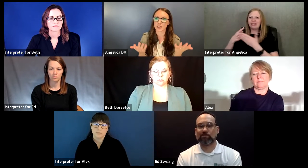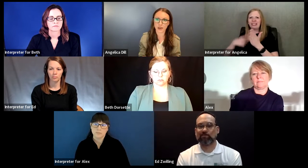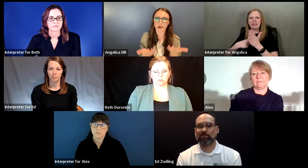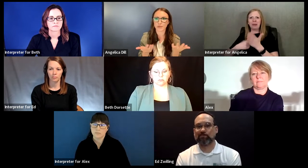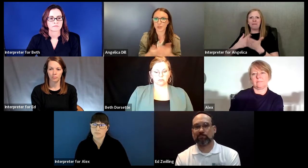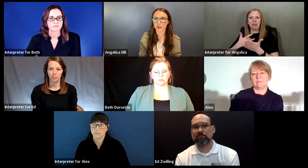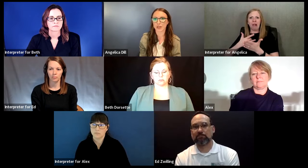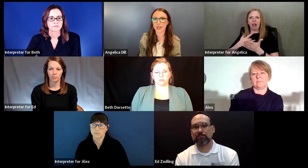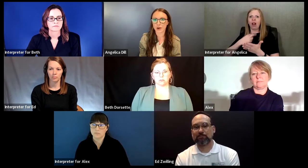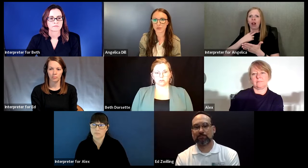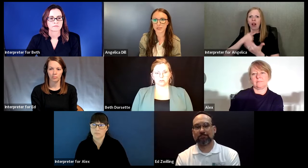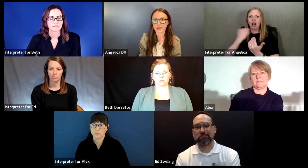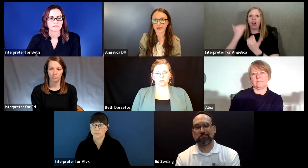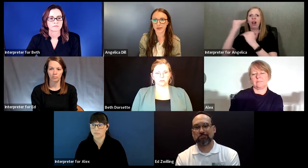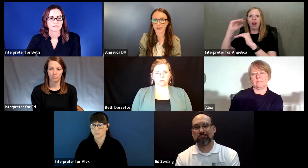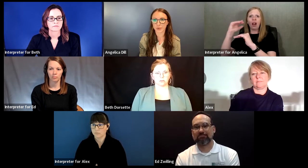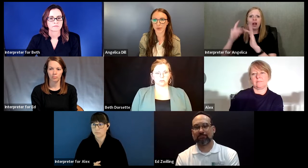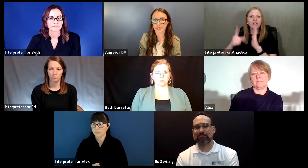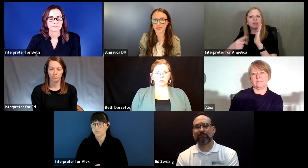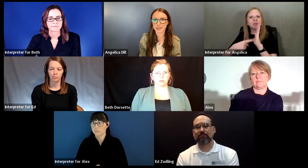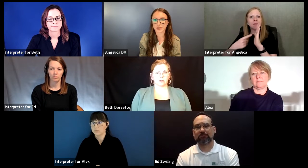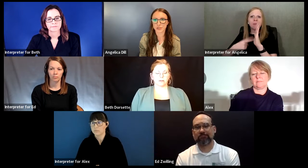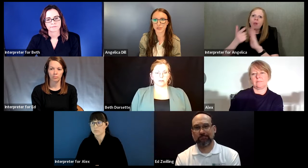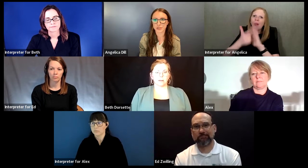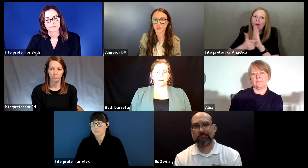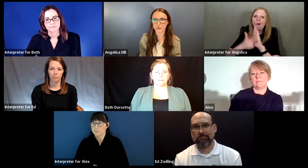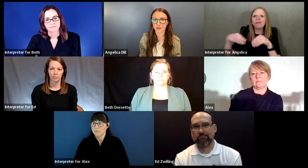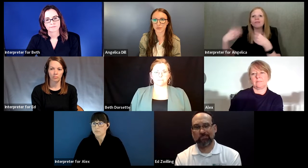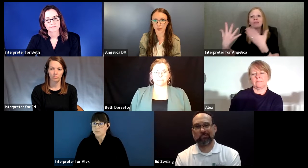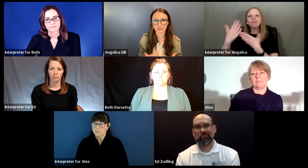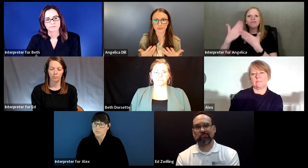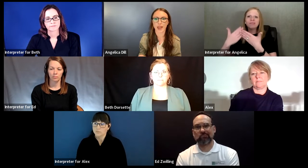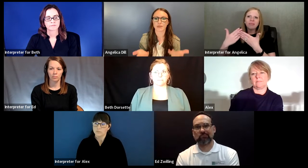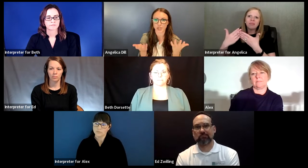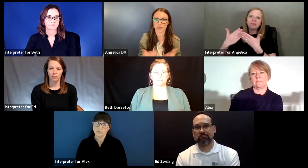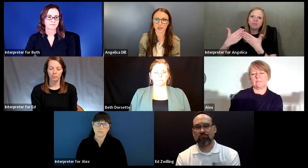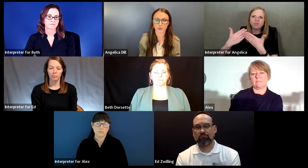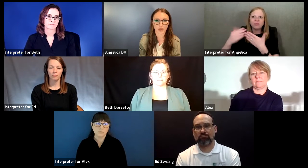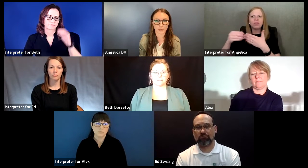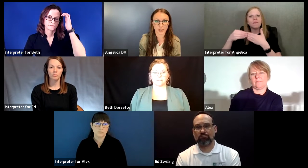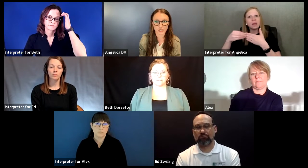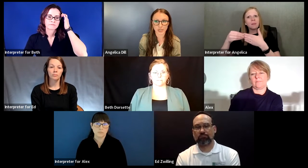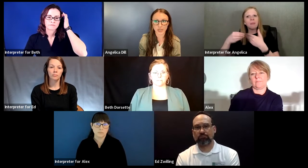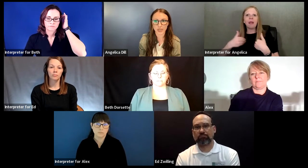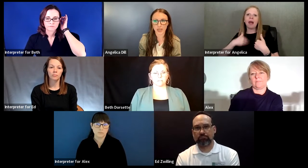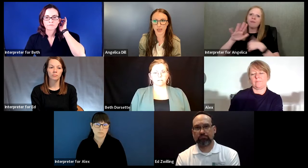Sometimes, you know, it allows employees to, you know, have the job that they need with